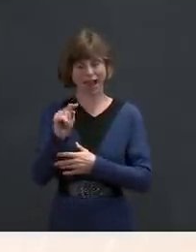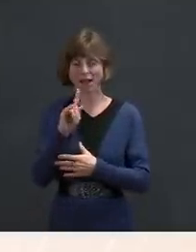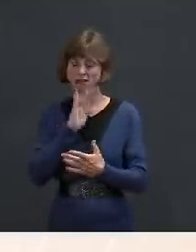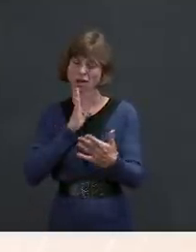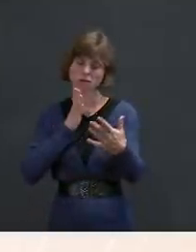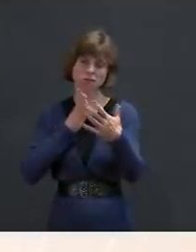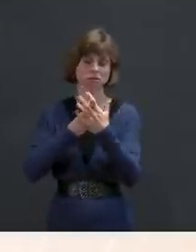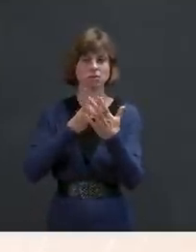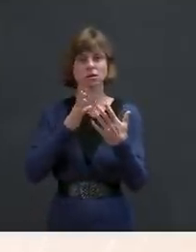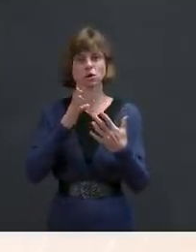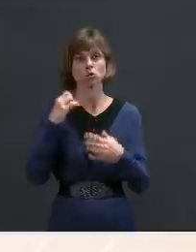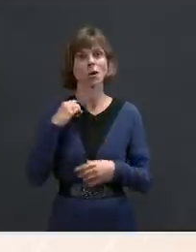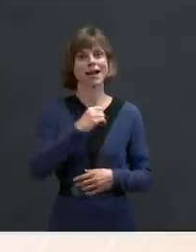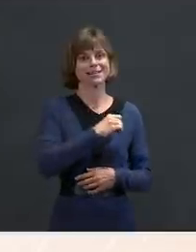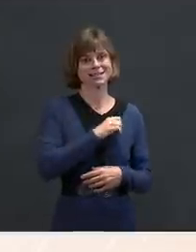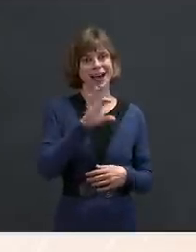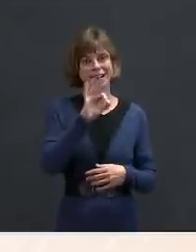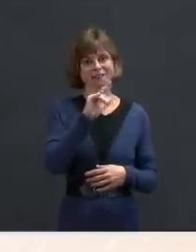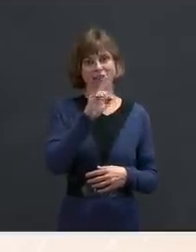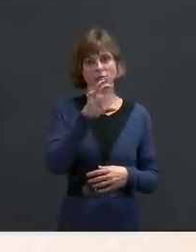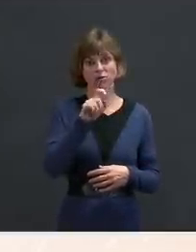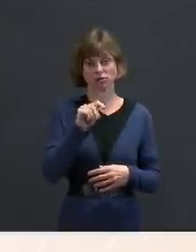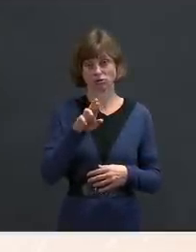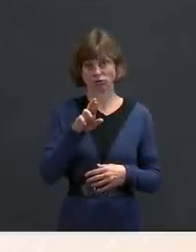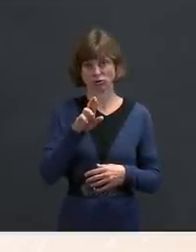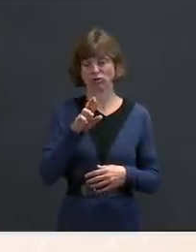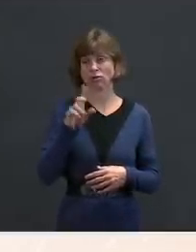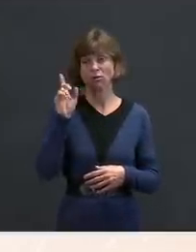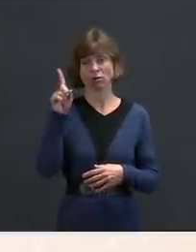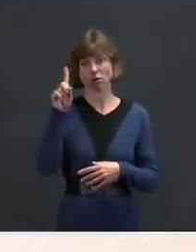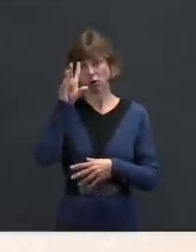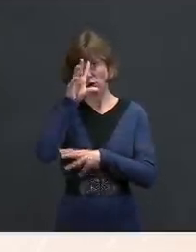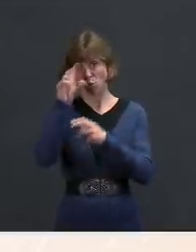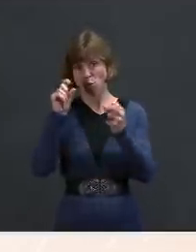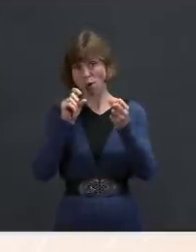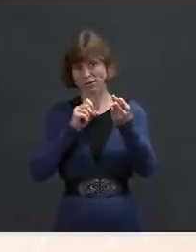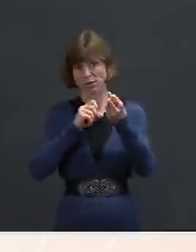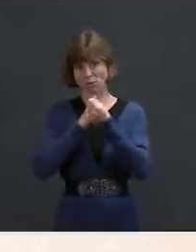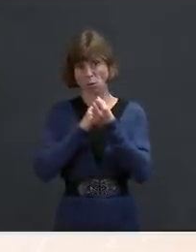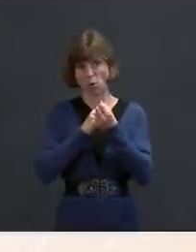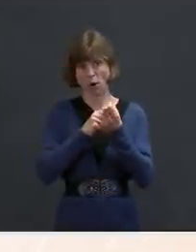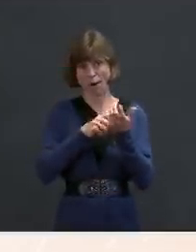Does the President support nixing the filibuster as a means of passing voting rights?